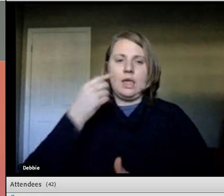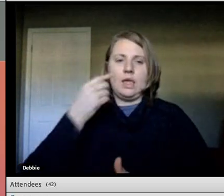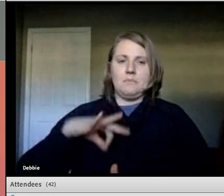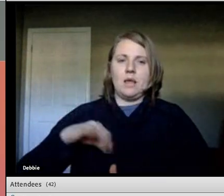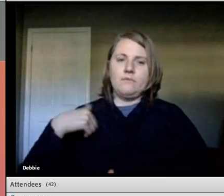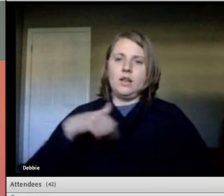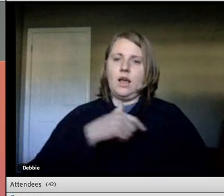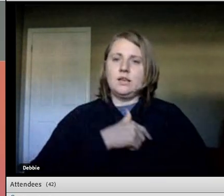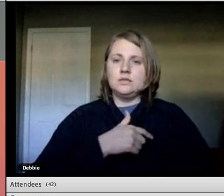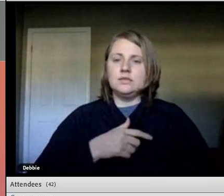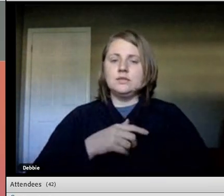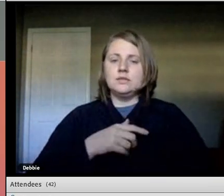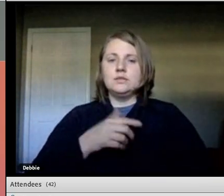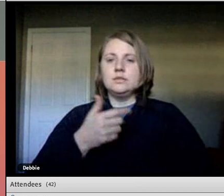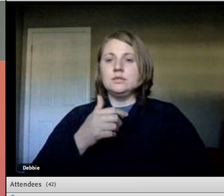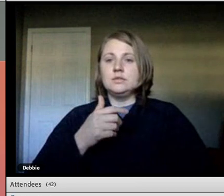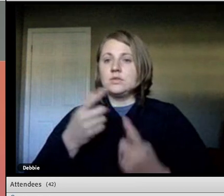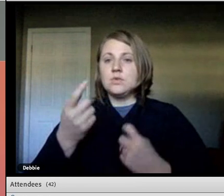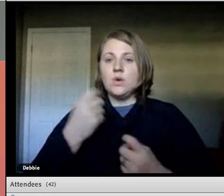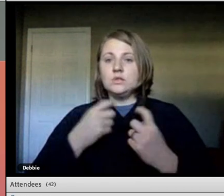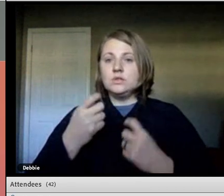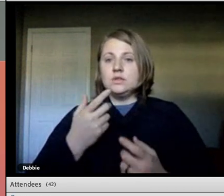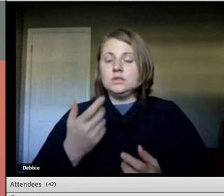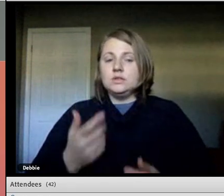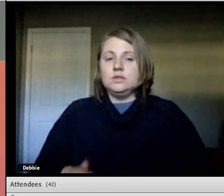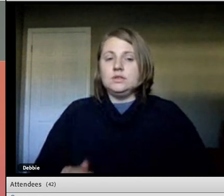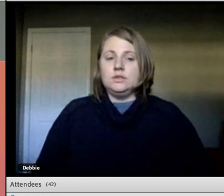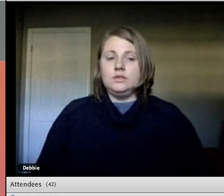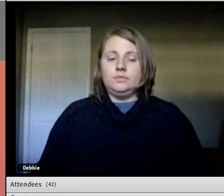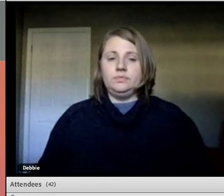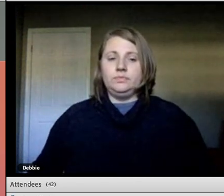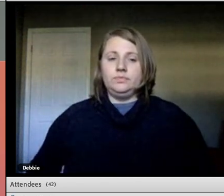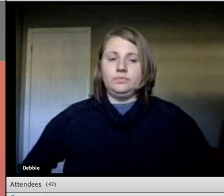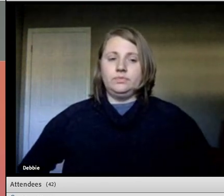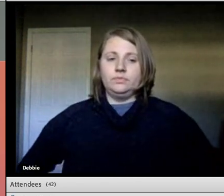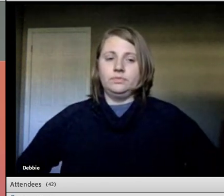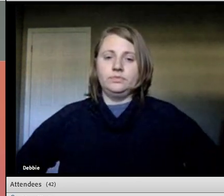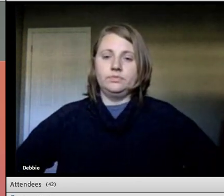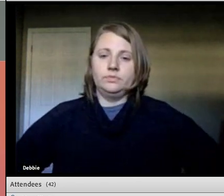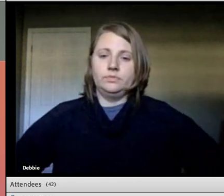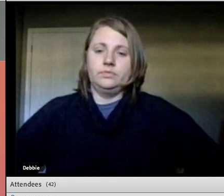Any questions just sort of on what open-source is? Or what we're going to be covering today?